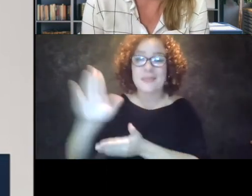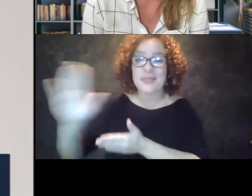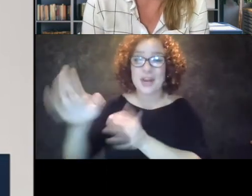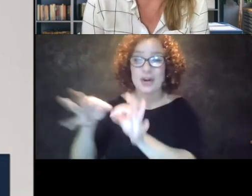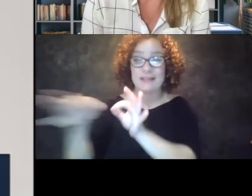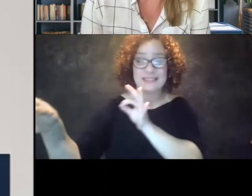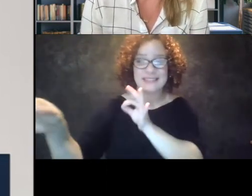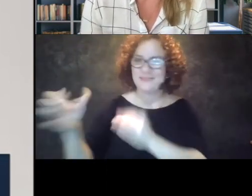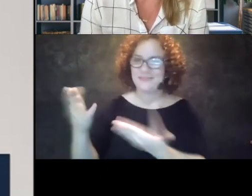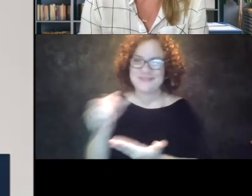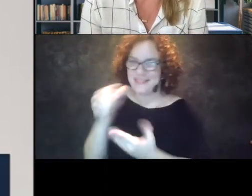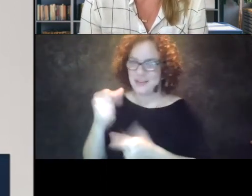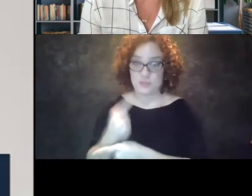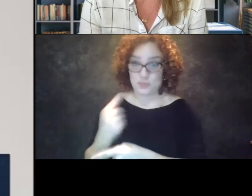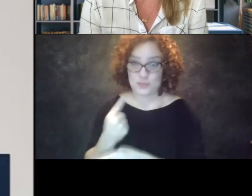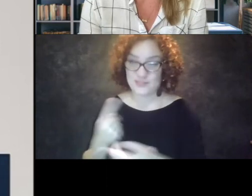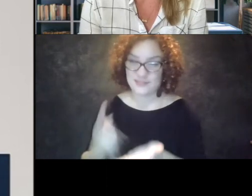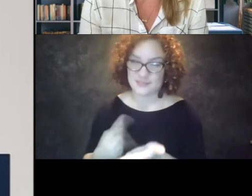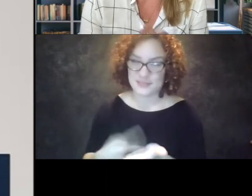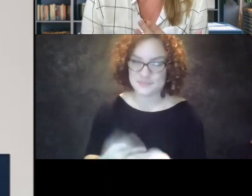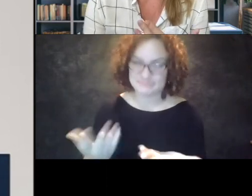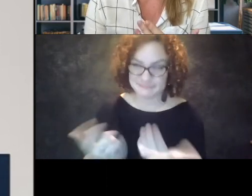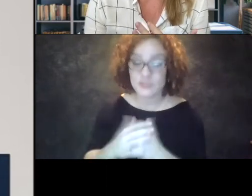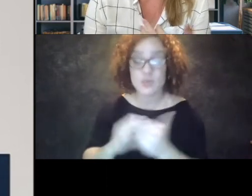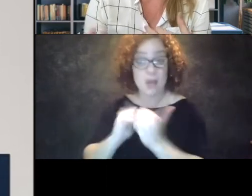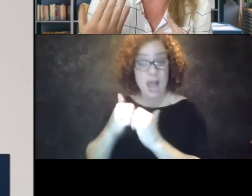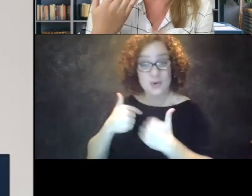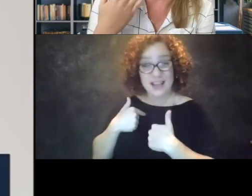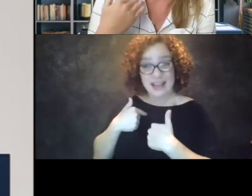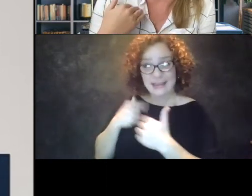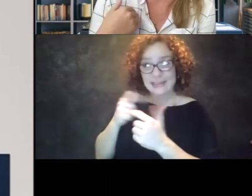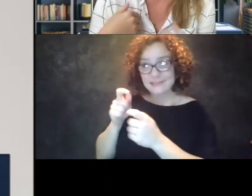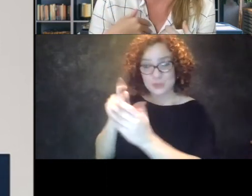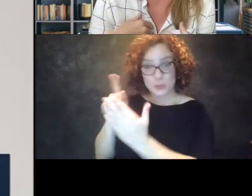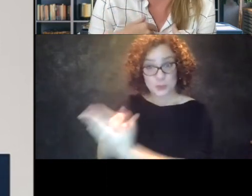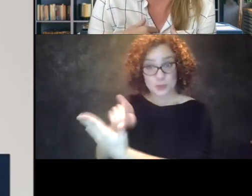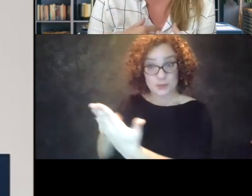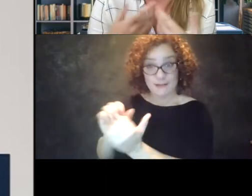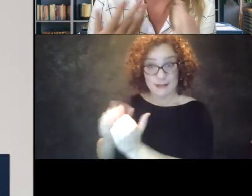appropriate. And I mean, I would kind of make corrections by me rephrasing what they said